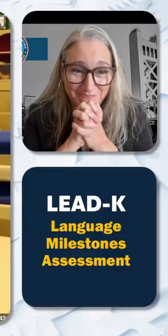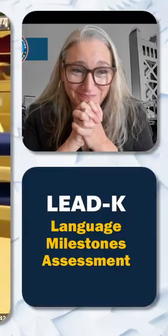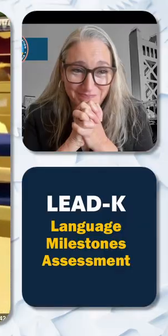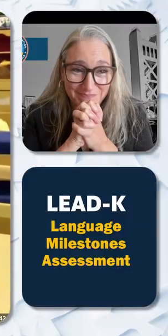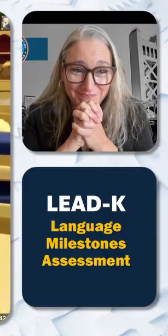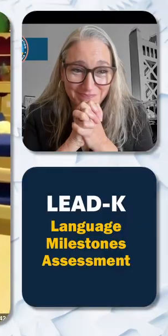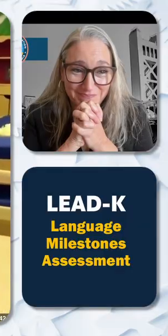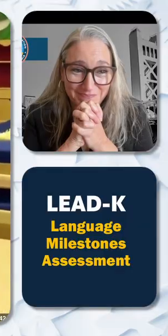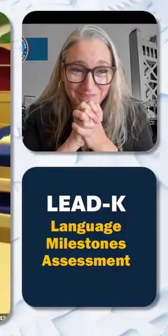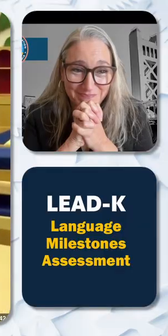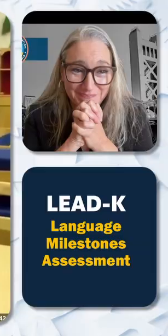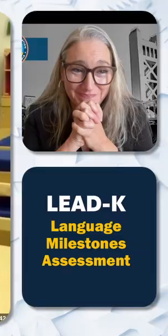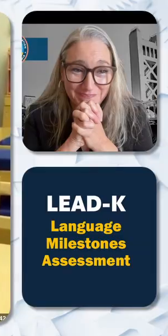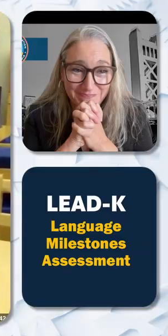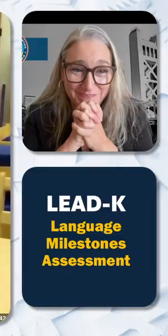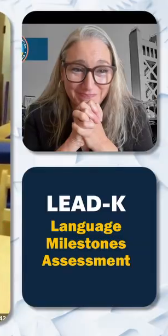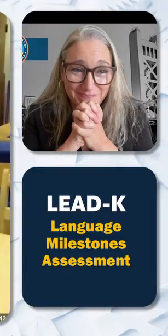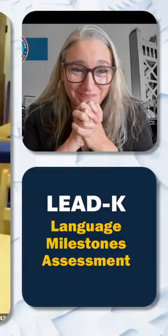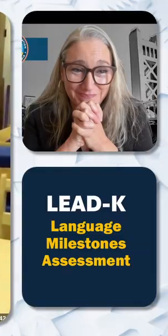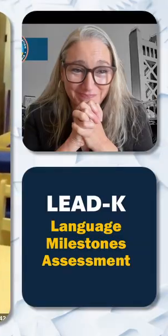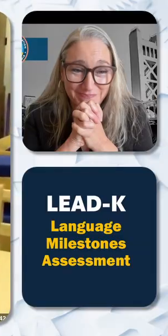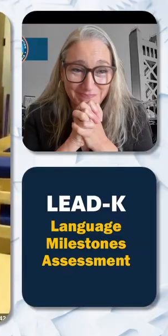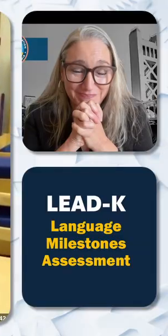Your clothes will be wet!” Heath's dad signs,